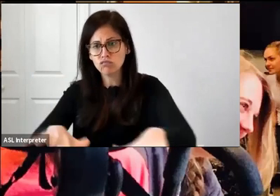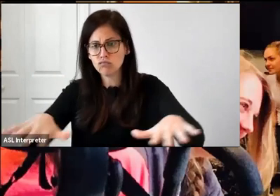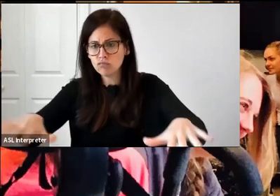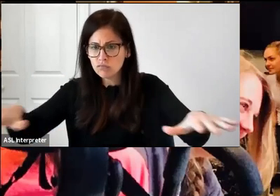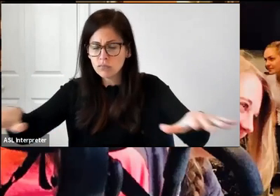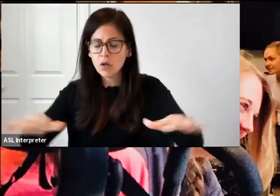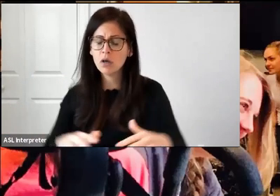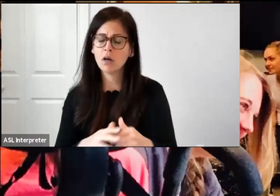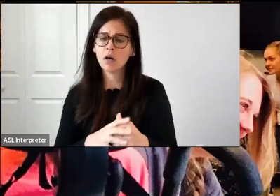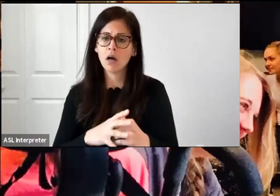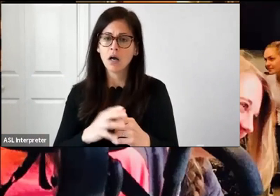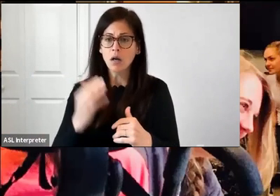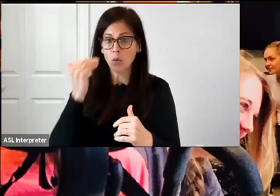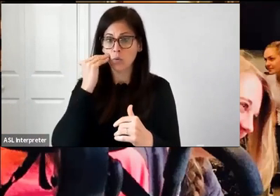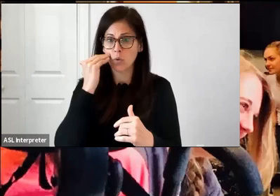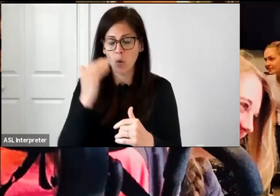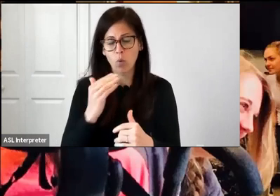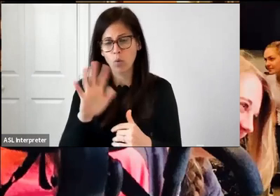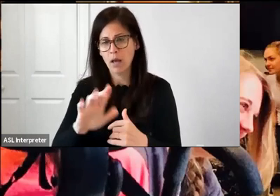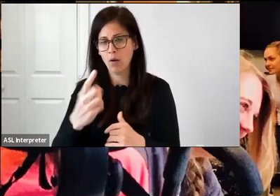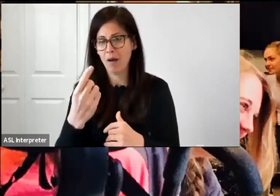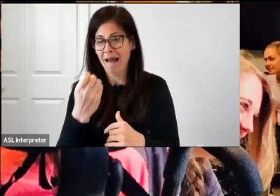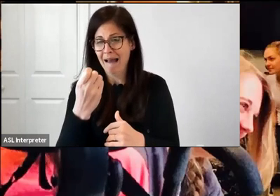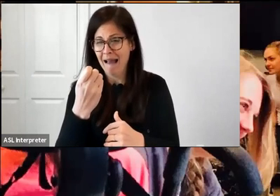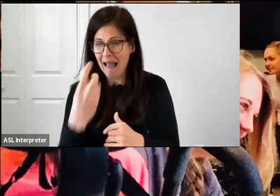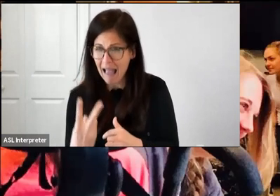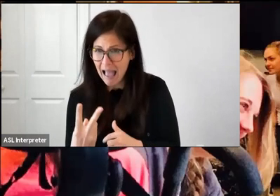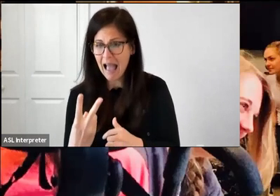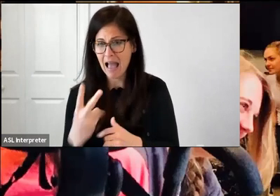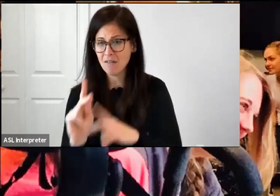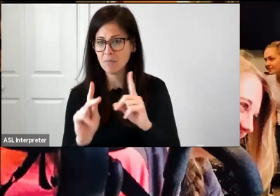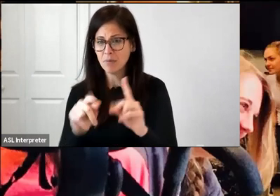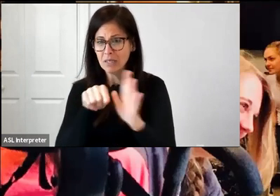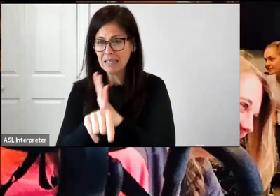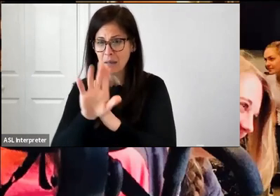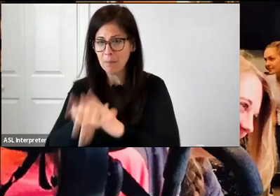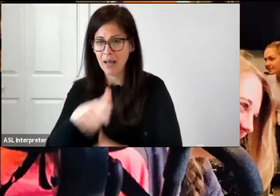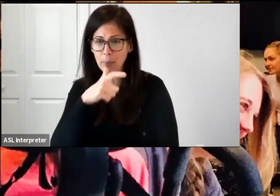And we know that about half of the people that are killed by police, have a disability.